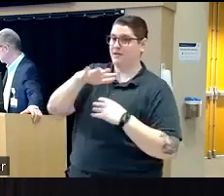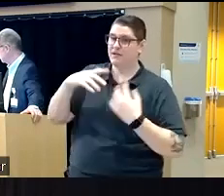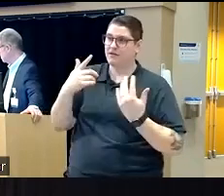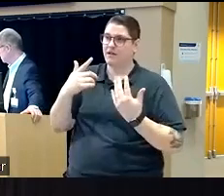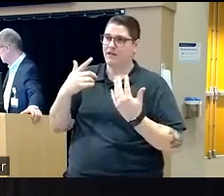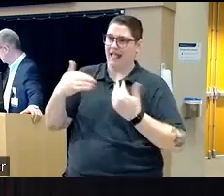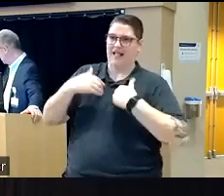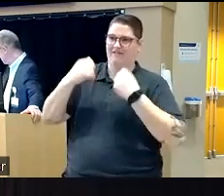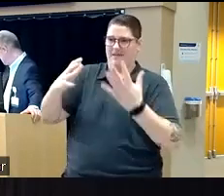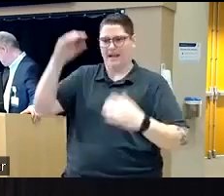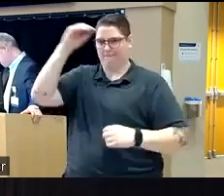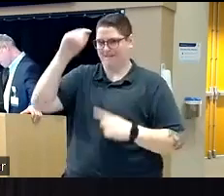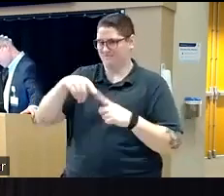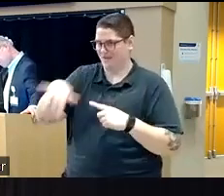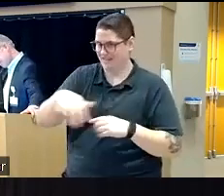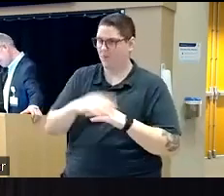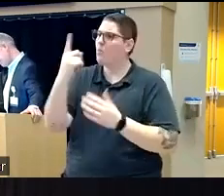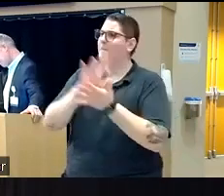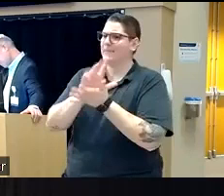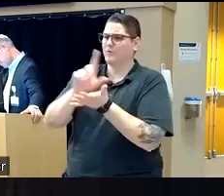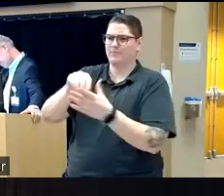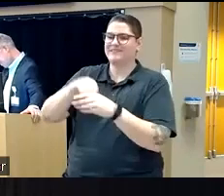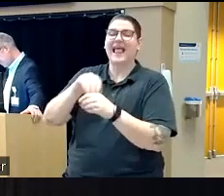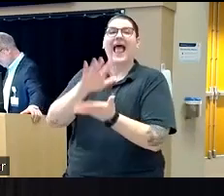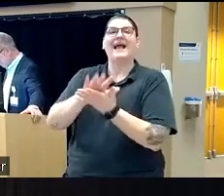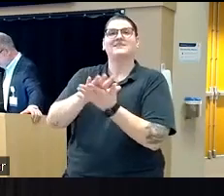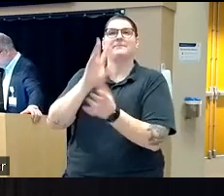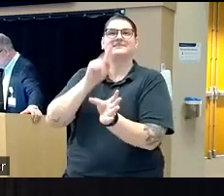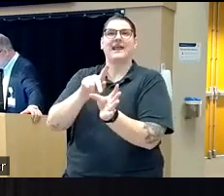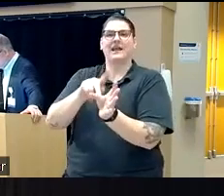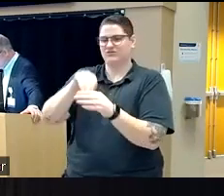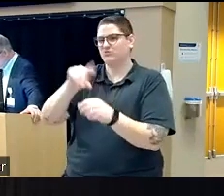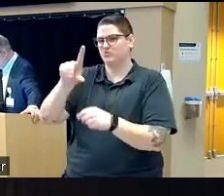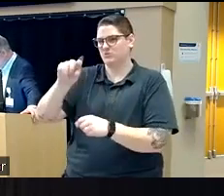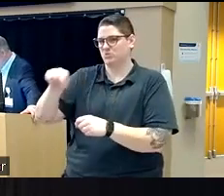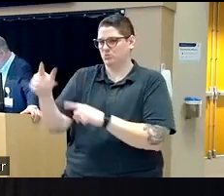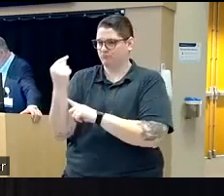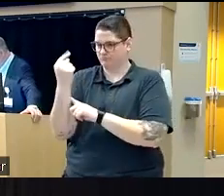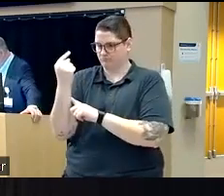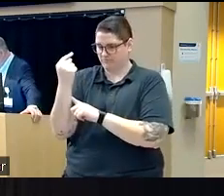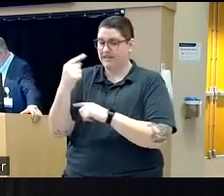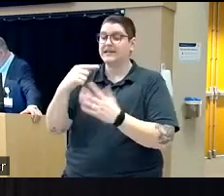of thoughts about that a paper published in academic psychiatry in 2022 by members of the